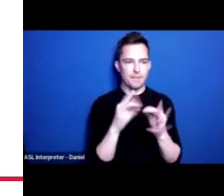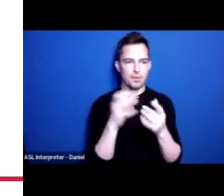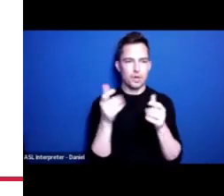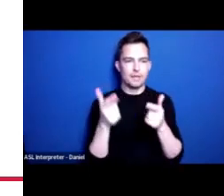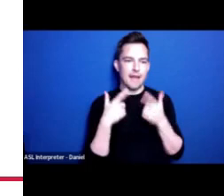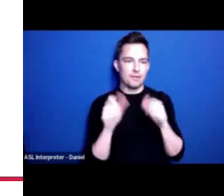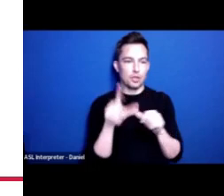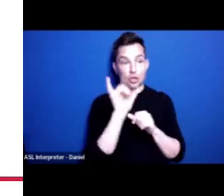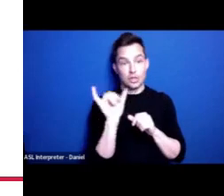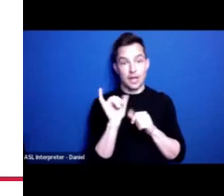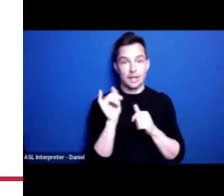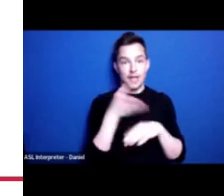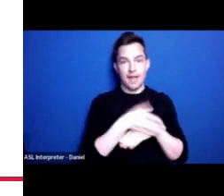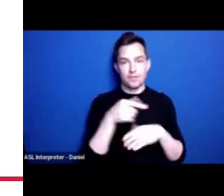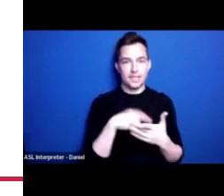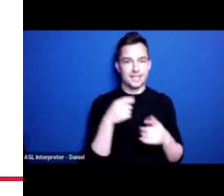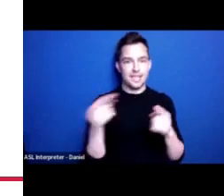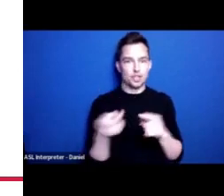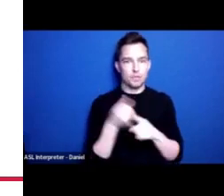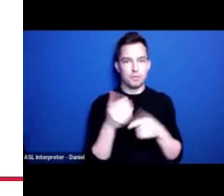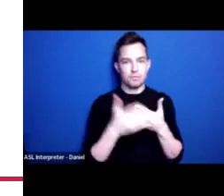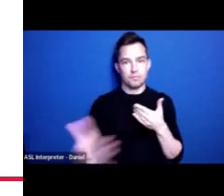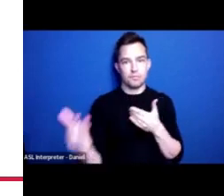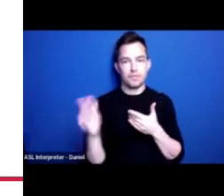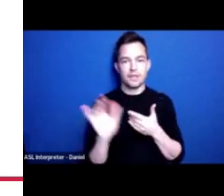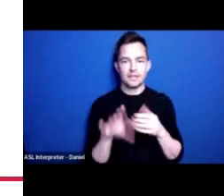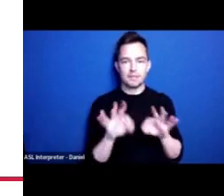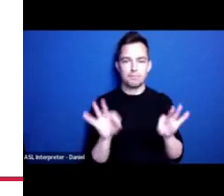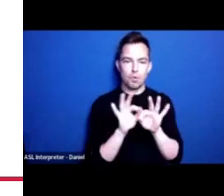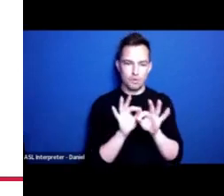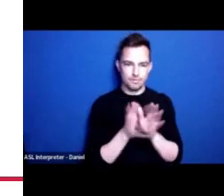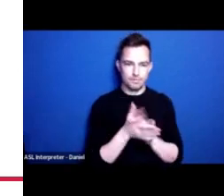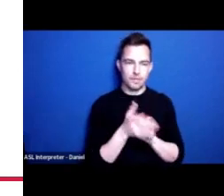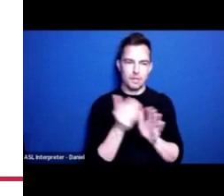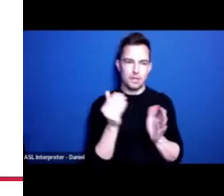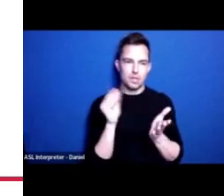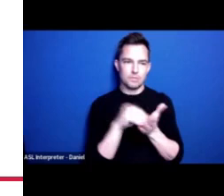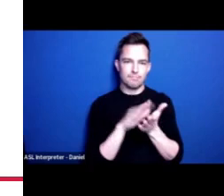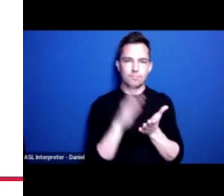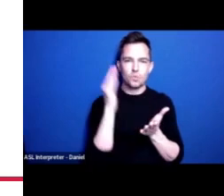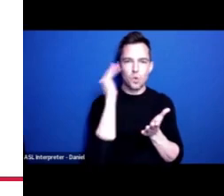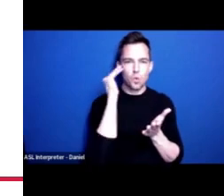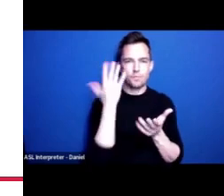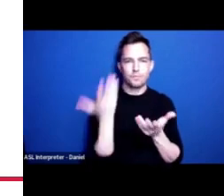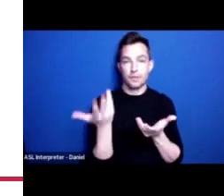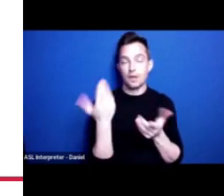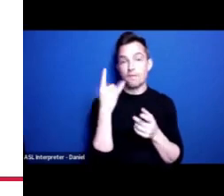look like following injury of this magnitude. And I think that's kind of important to note. Because for that long for